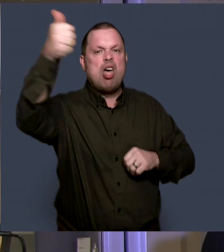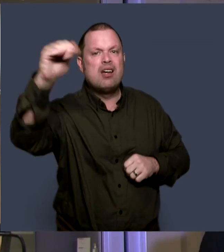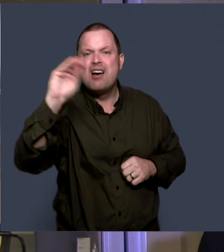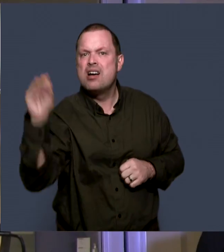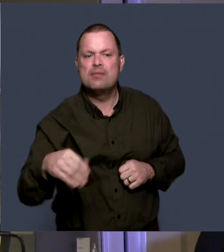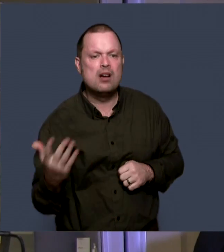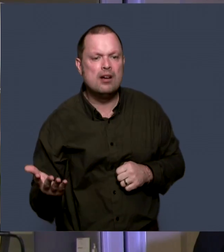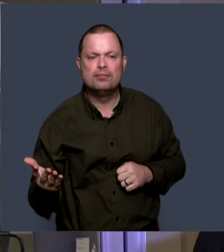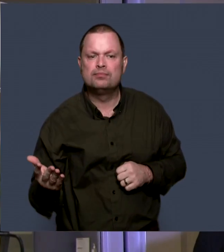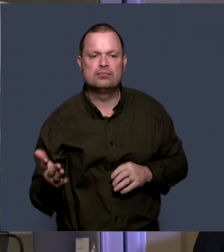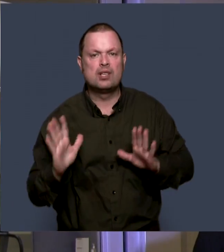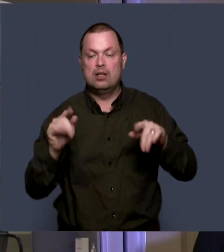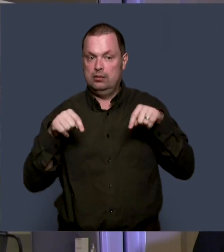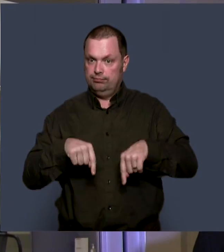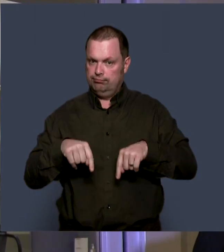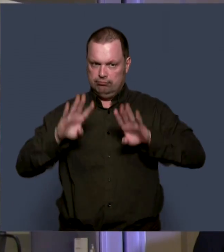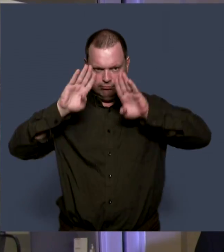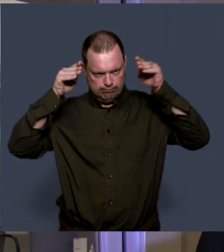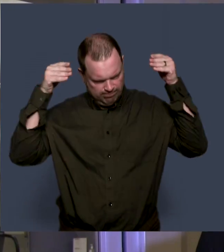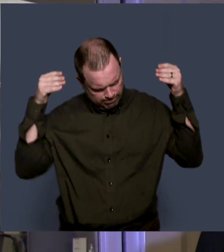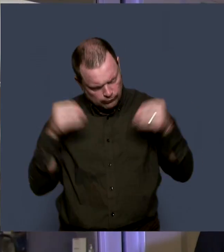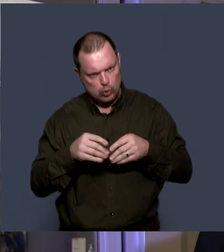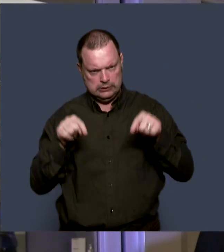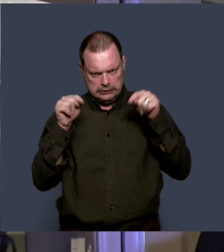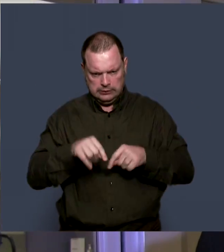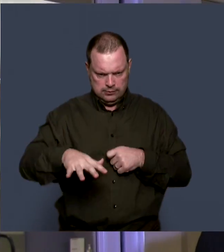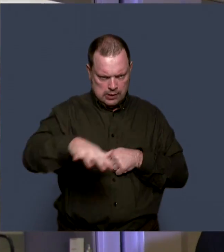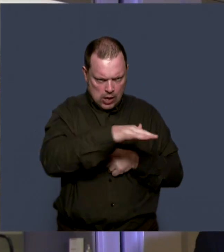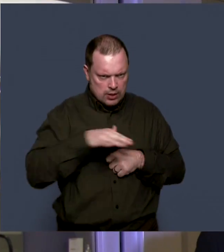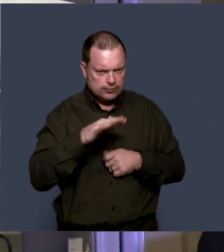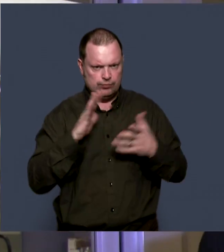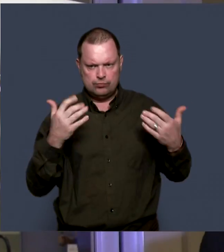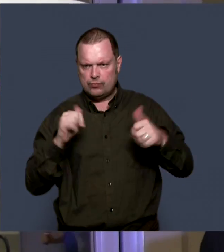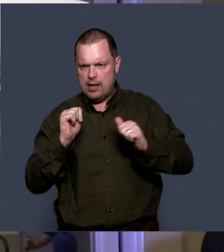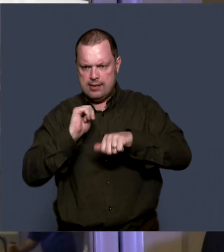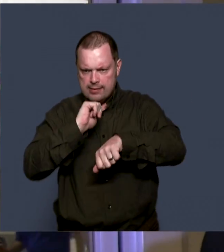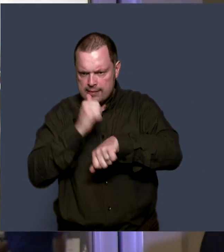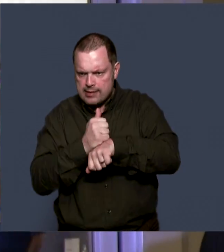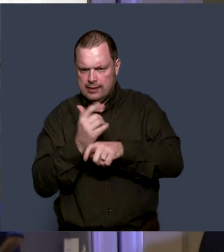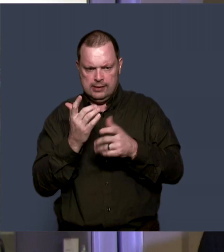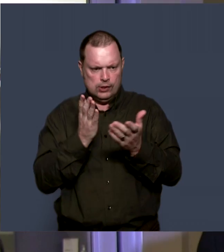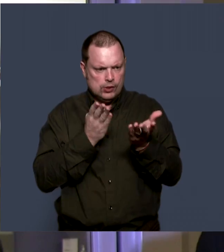[Chantale] We will continue to focus on this area, whether that means doing things a little bit differently,